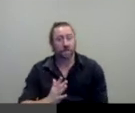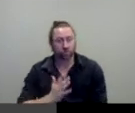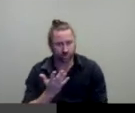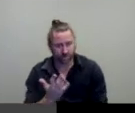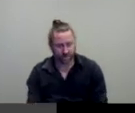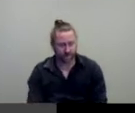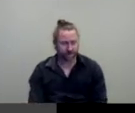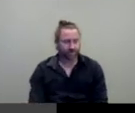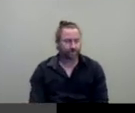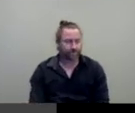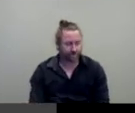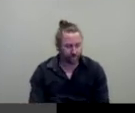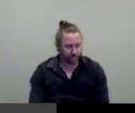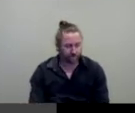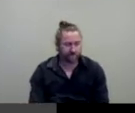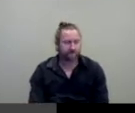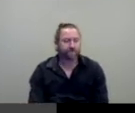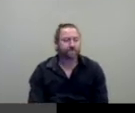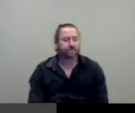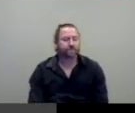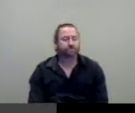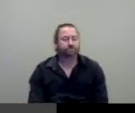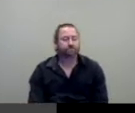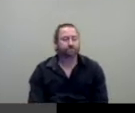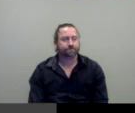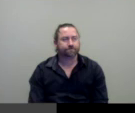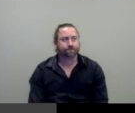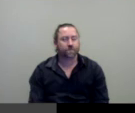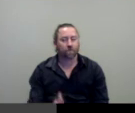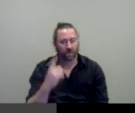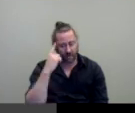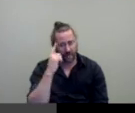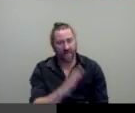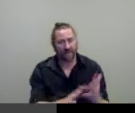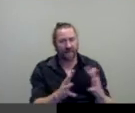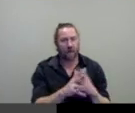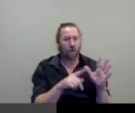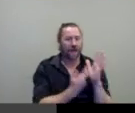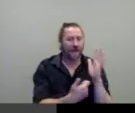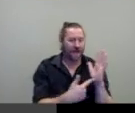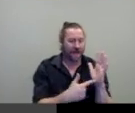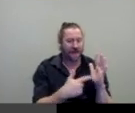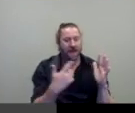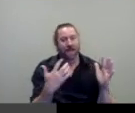I'm going to do this by thinking about how art intersects with language especially